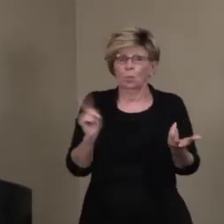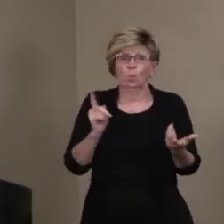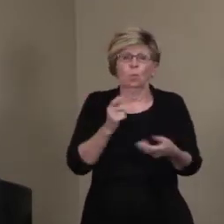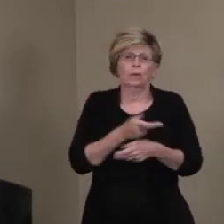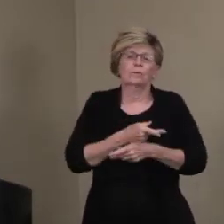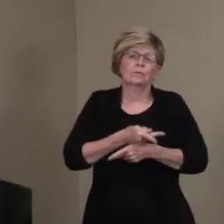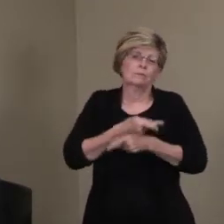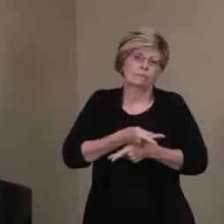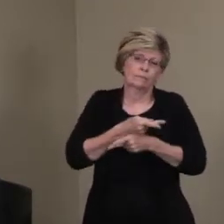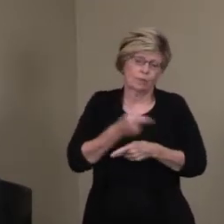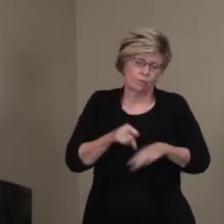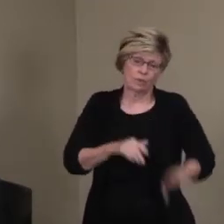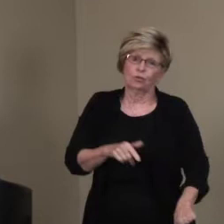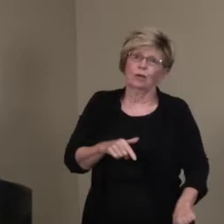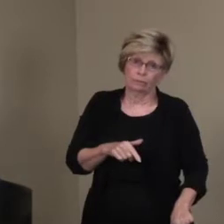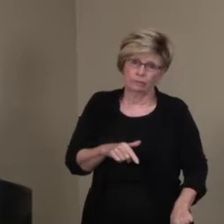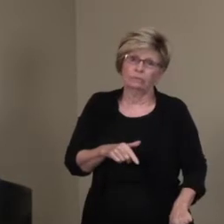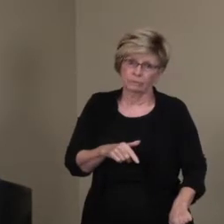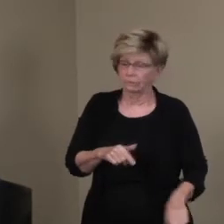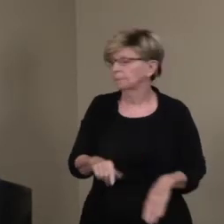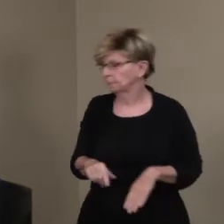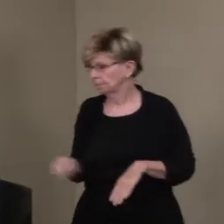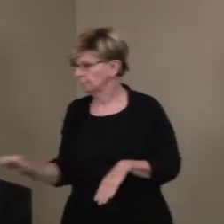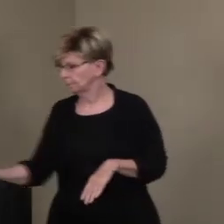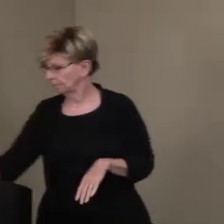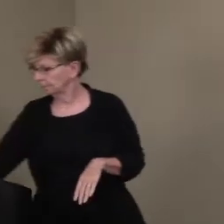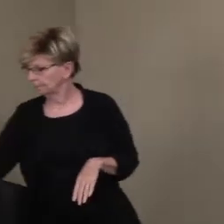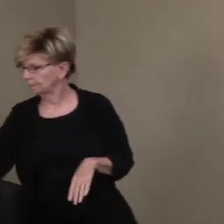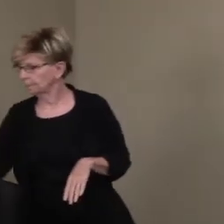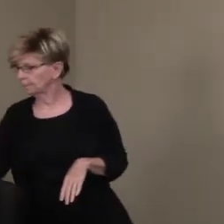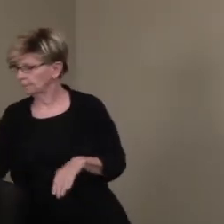children you go to work who's going to care for the child while you're at work